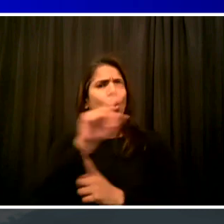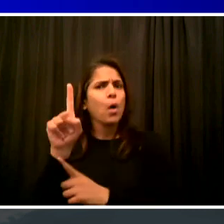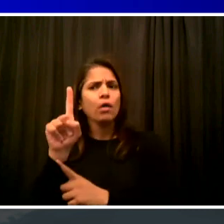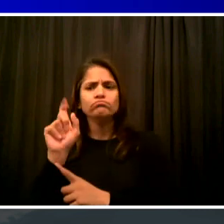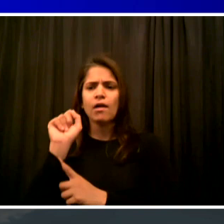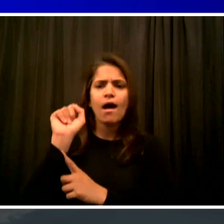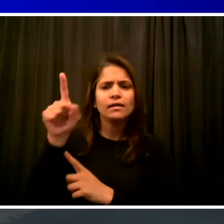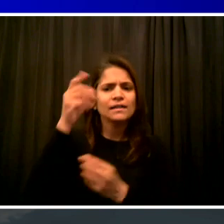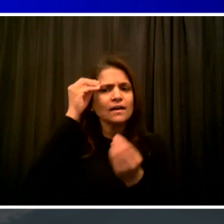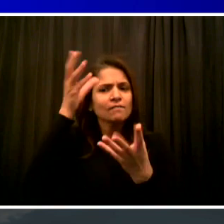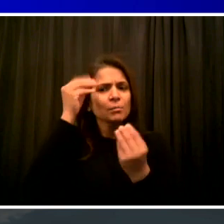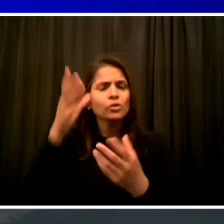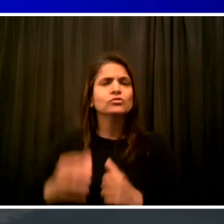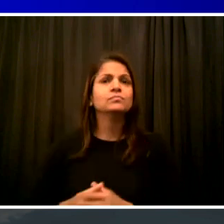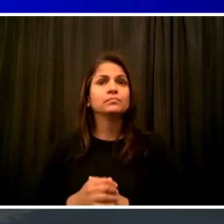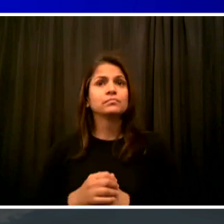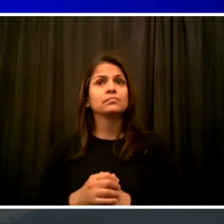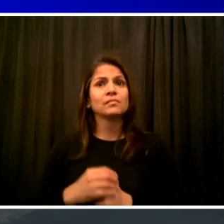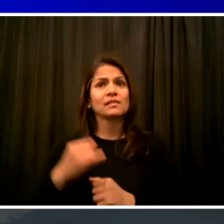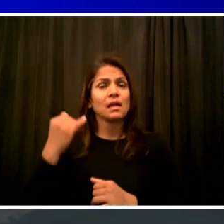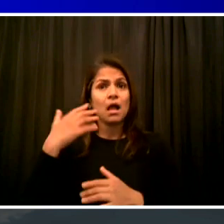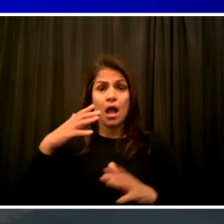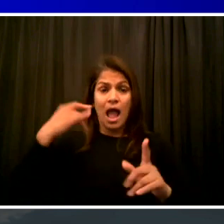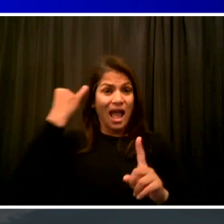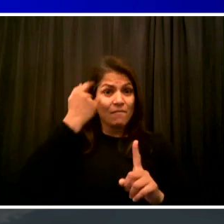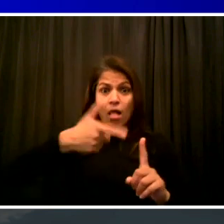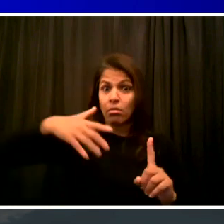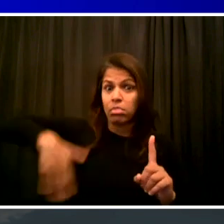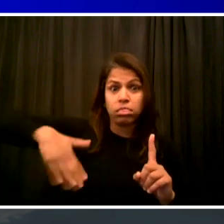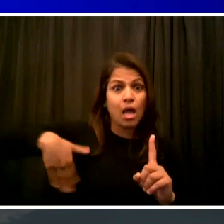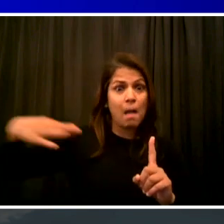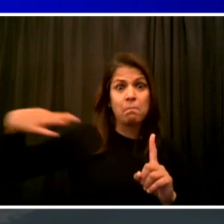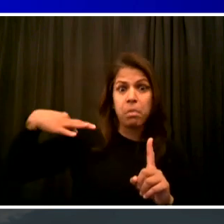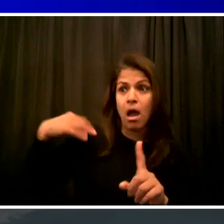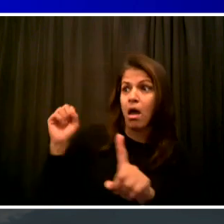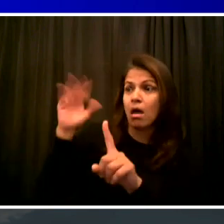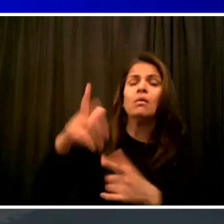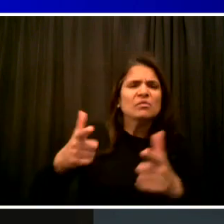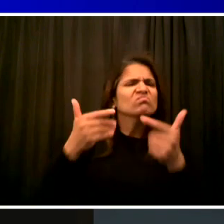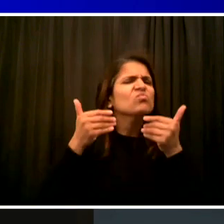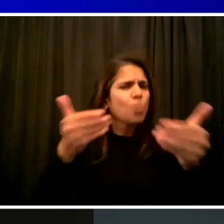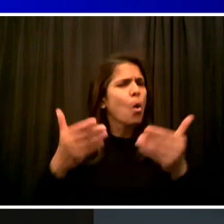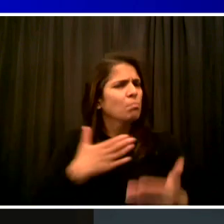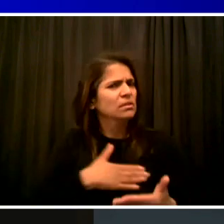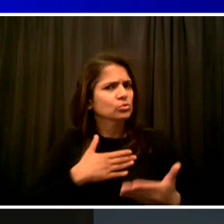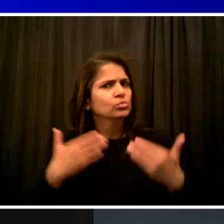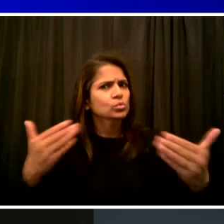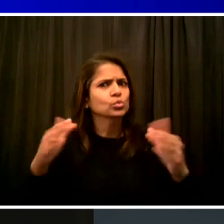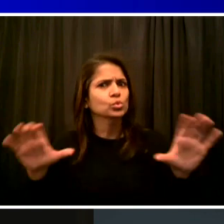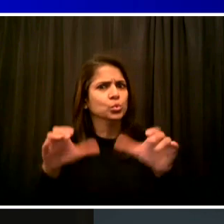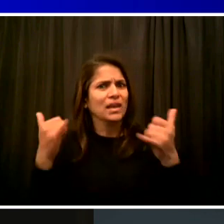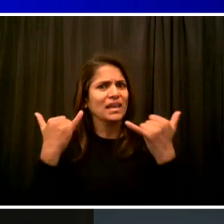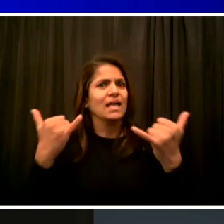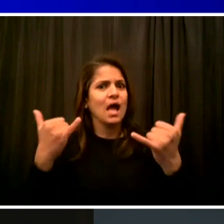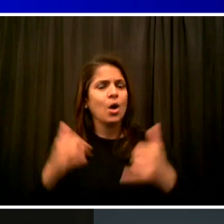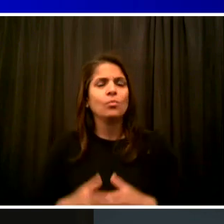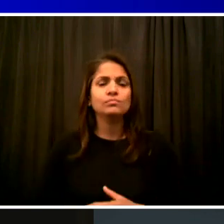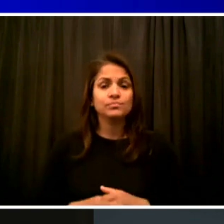GUARANTEE I T BENEFITS FROM PRE-K. IF YOU HAVEN'T APPLIED, PLEASE DO FOR YOUR CHILD. OKAY.